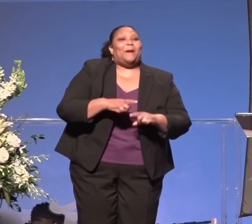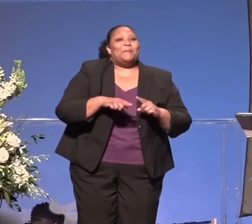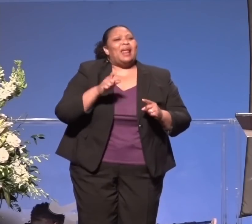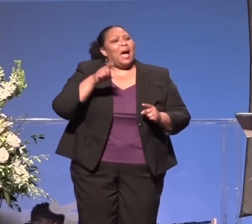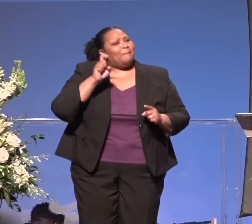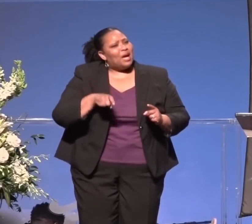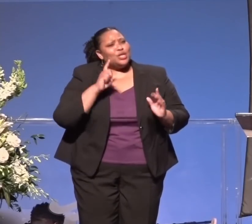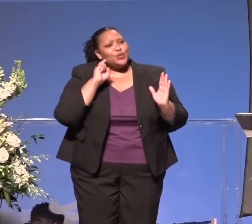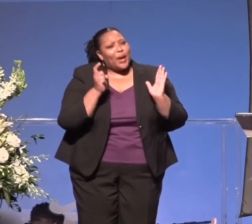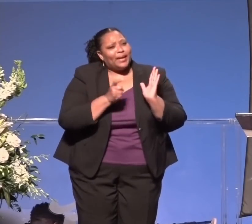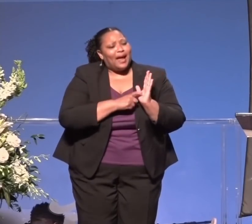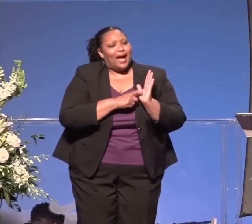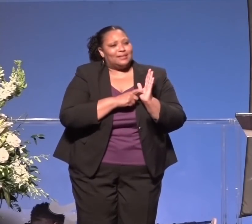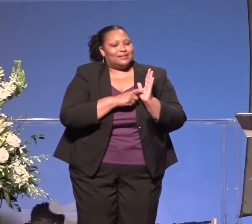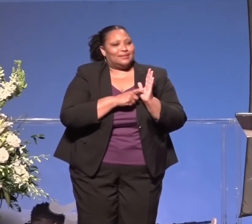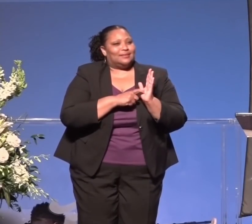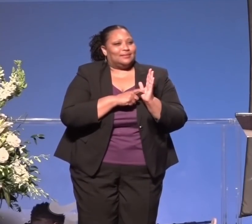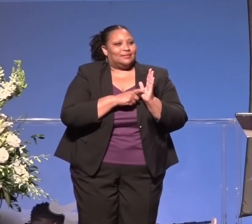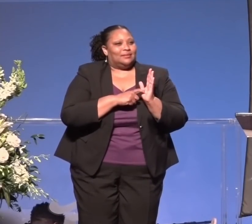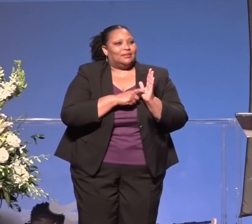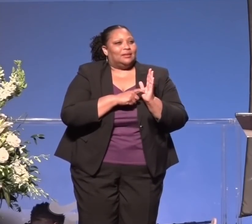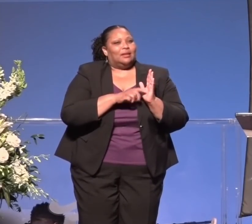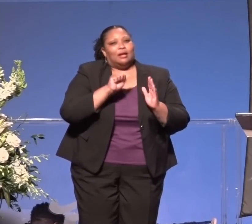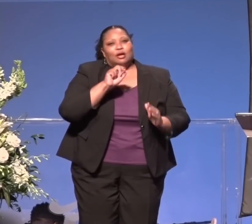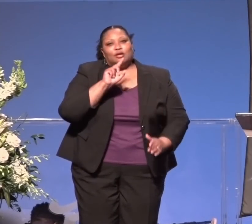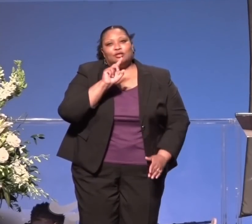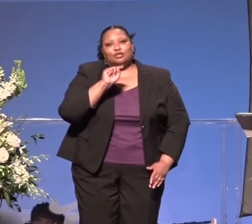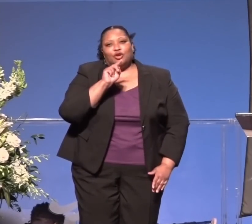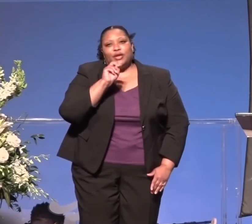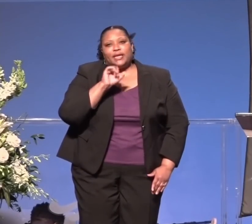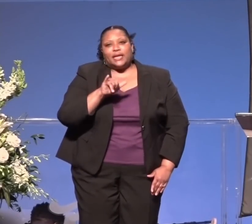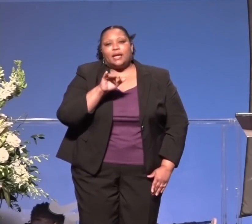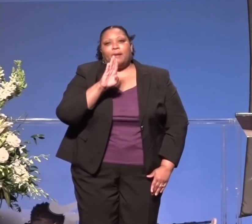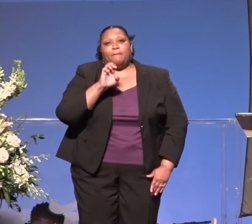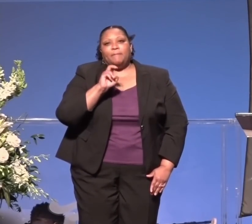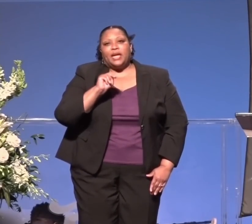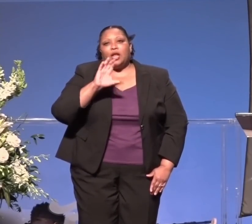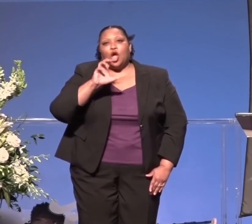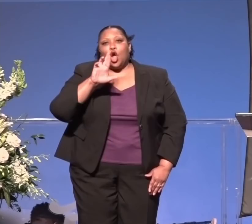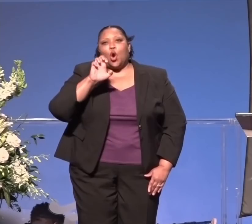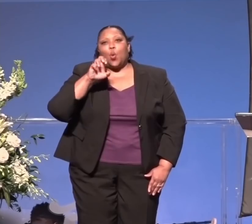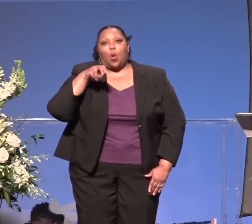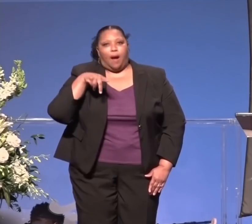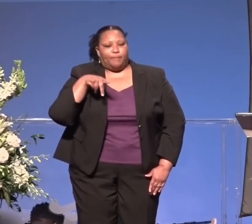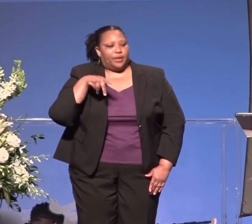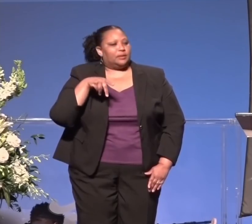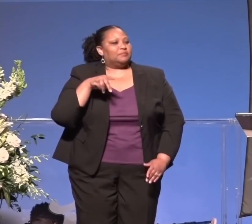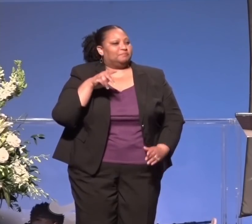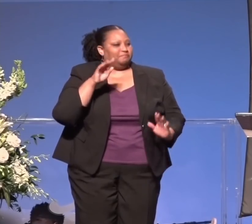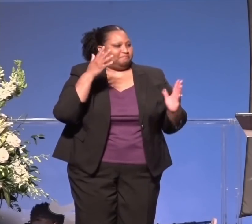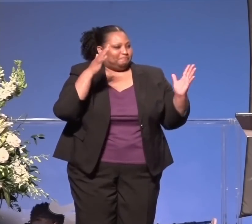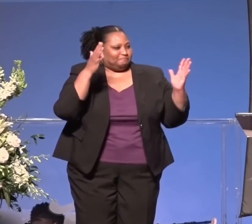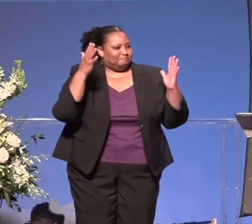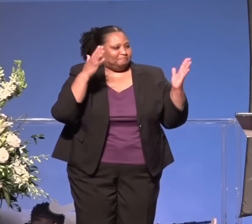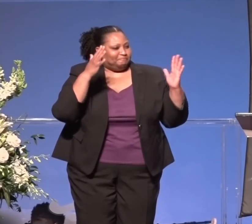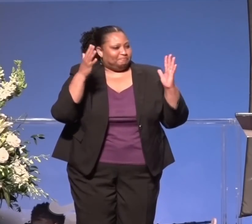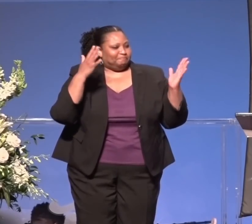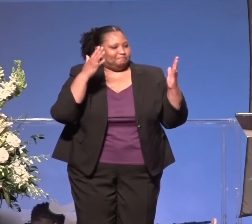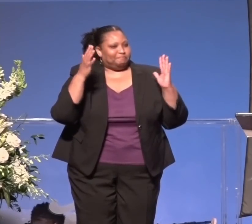GET INTO MY EULOGY SO WE CAN STAY ON TIME, BUT I MUST